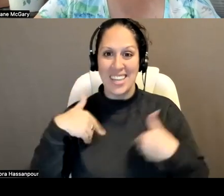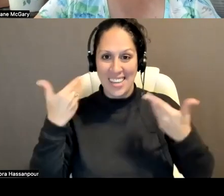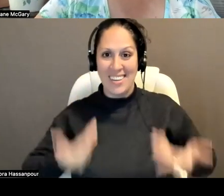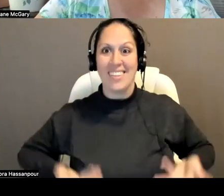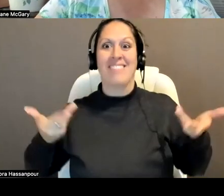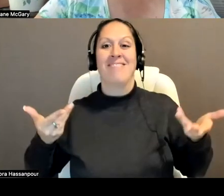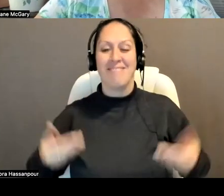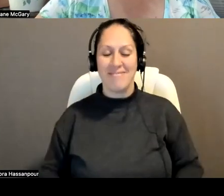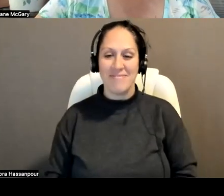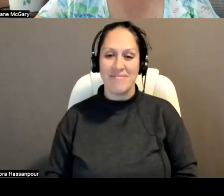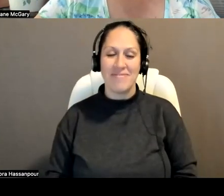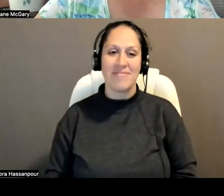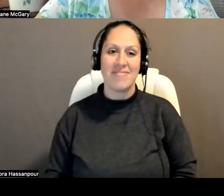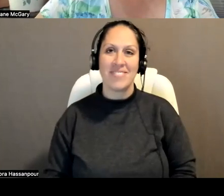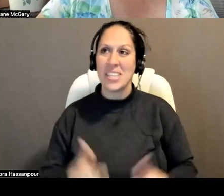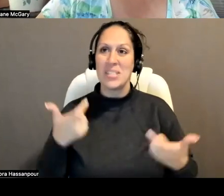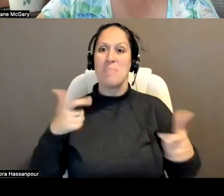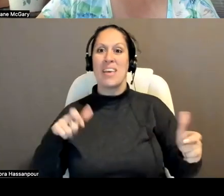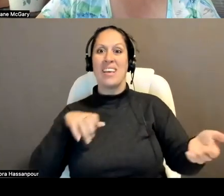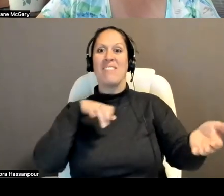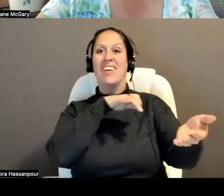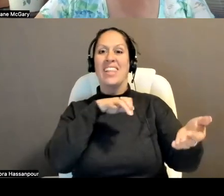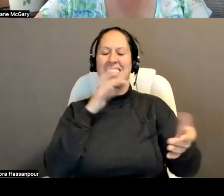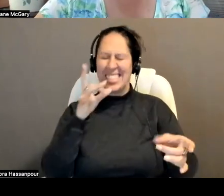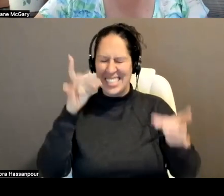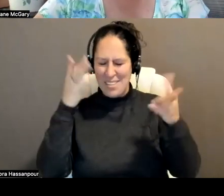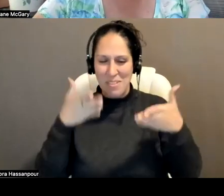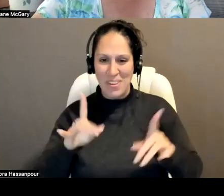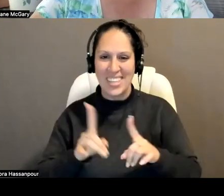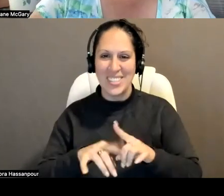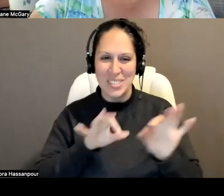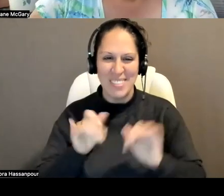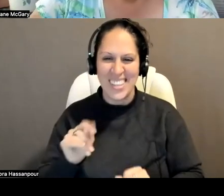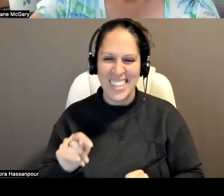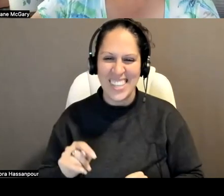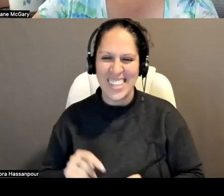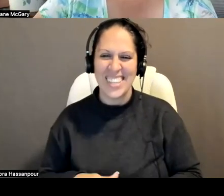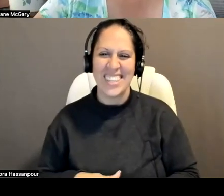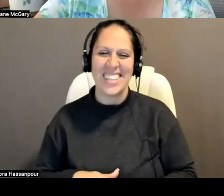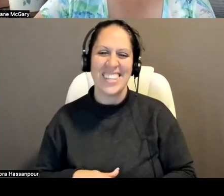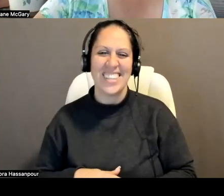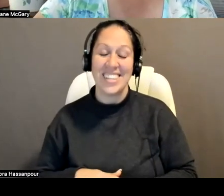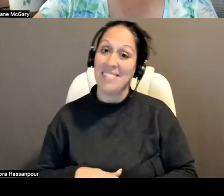yeah a big violin that's a terrible way to descibe it!